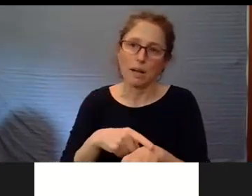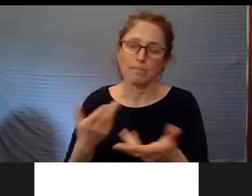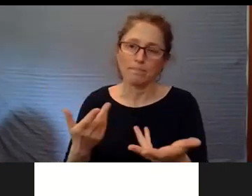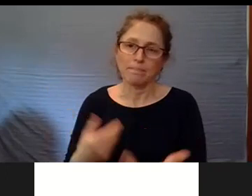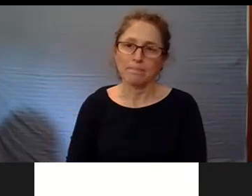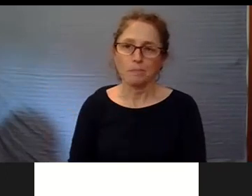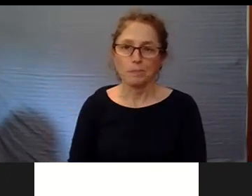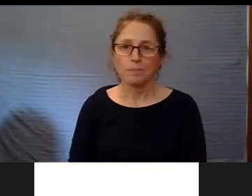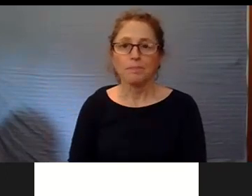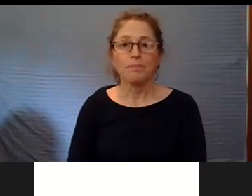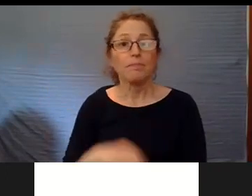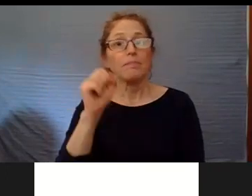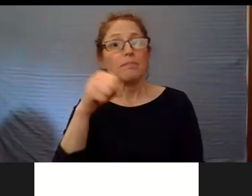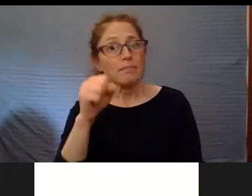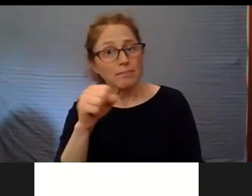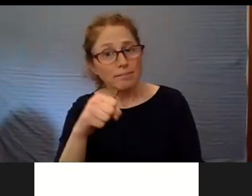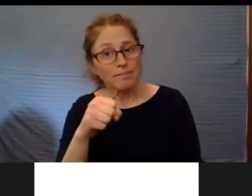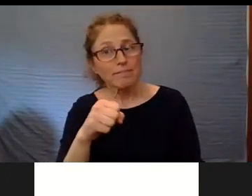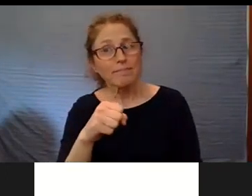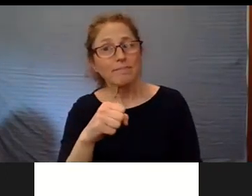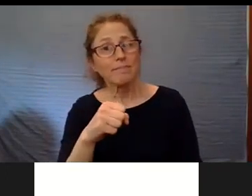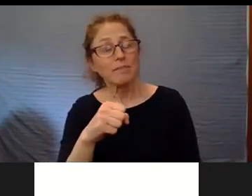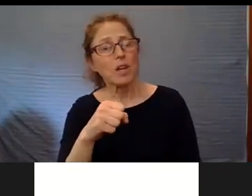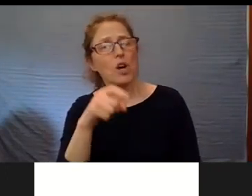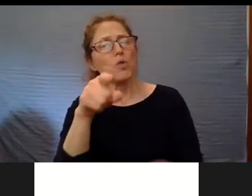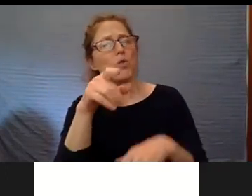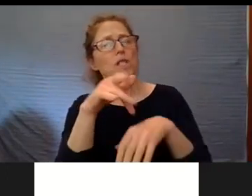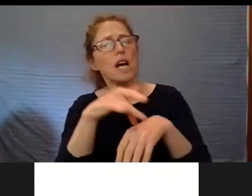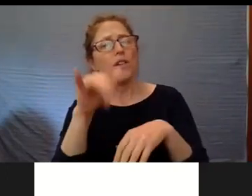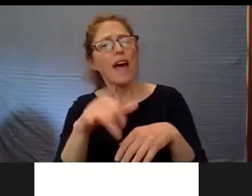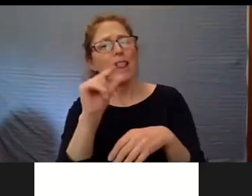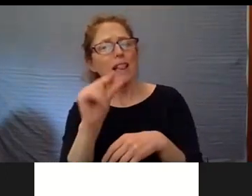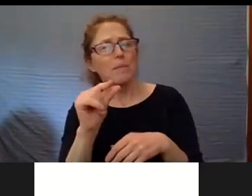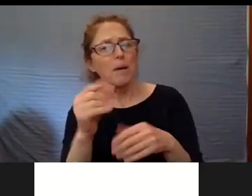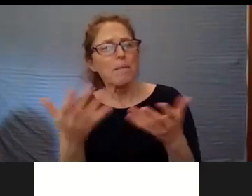Yeah absolutely. You kinda touched on this a little bit but maybe expand on it a little more